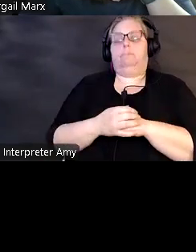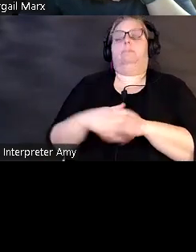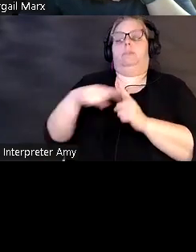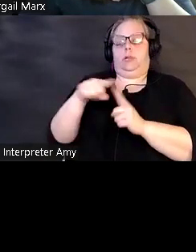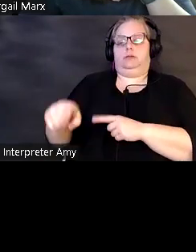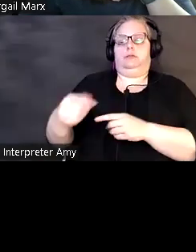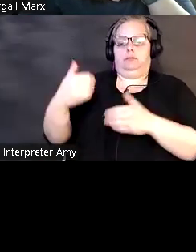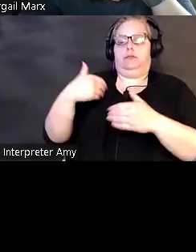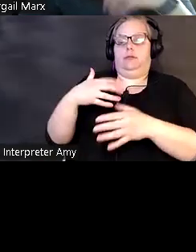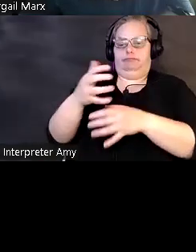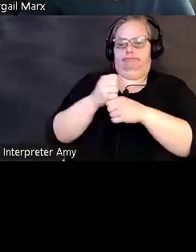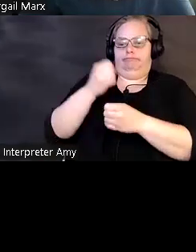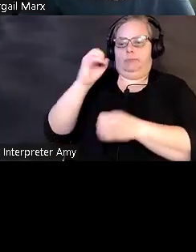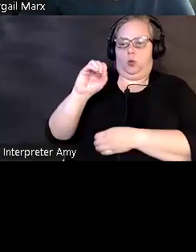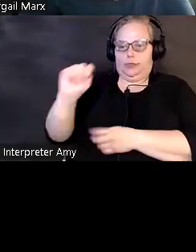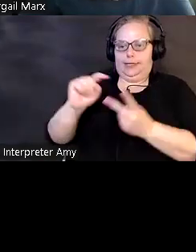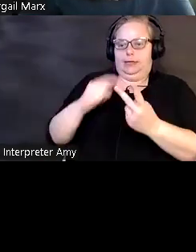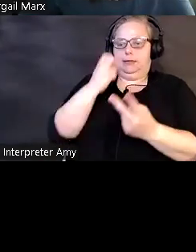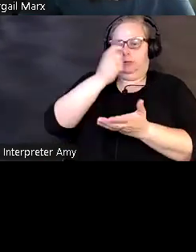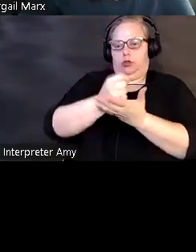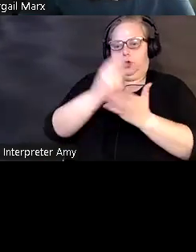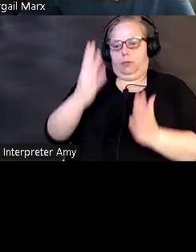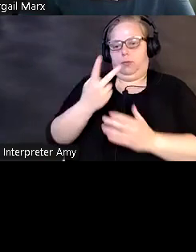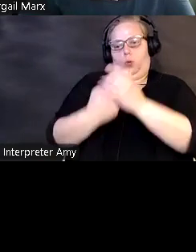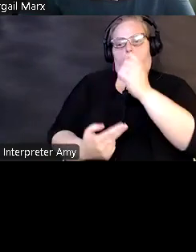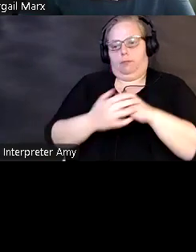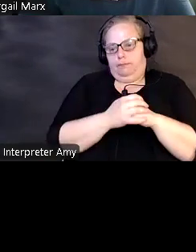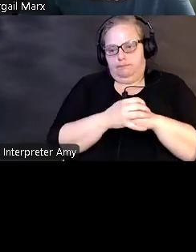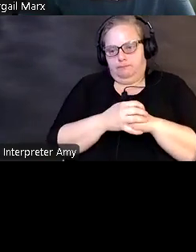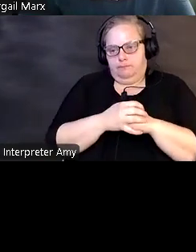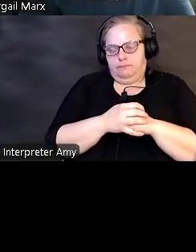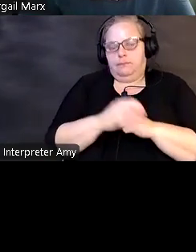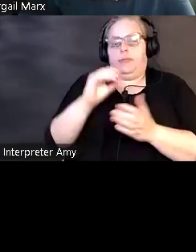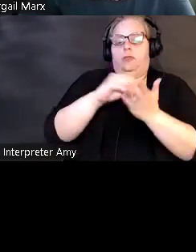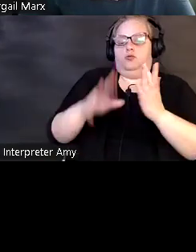occupational and speech therapy. The student was able to communicate some